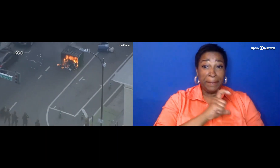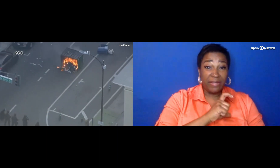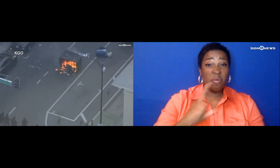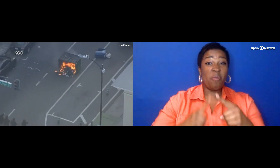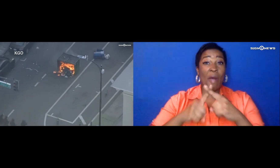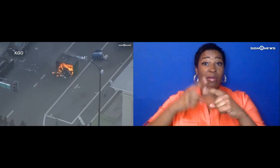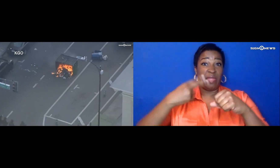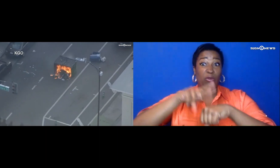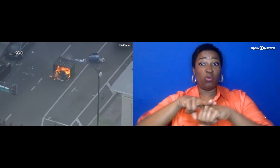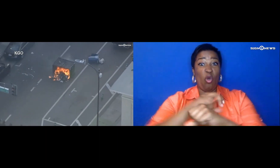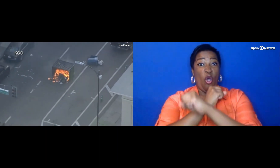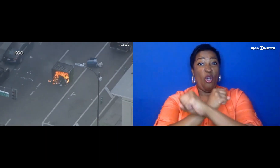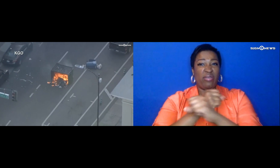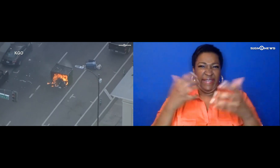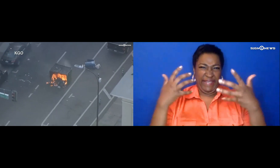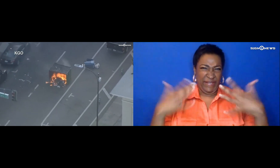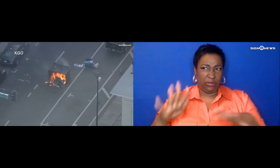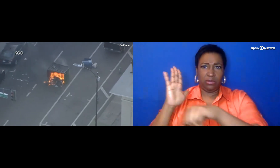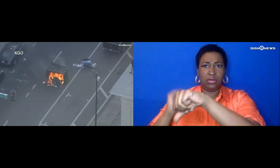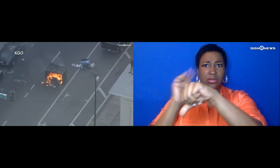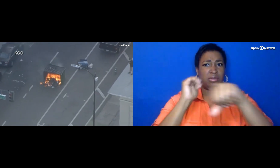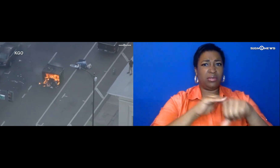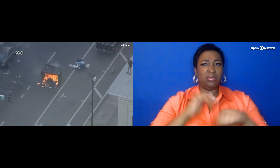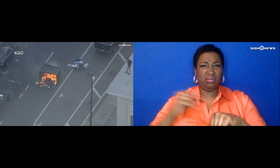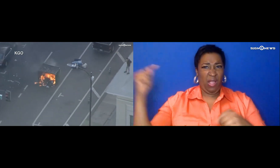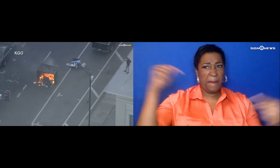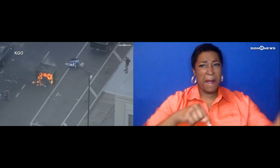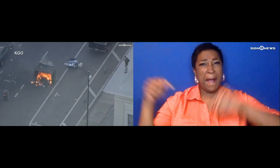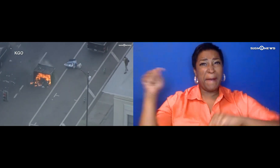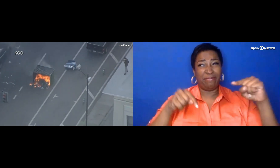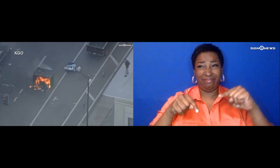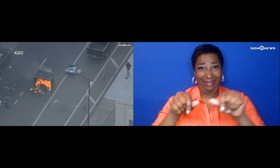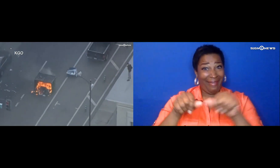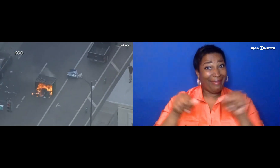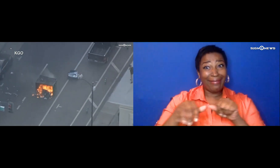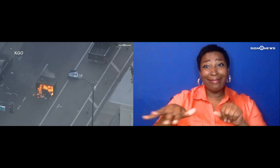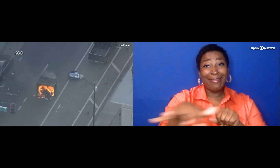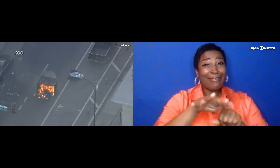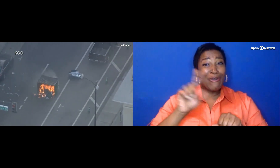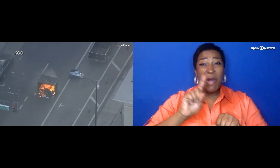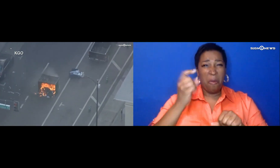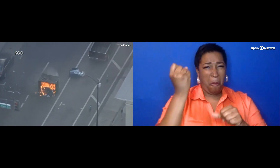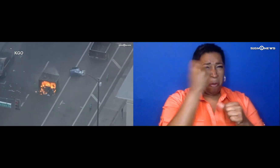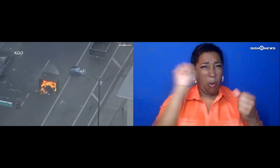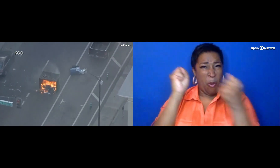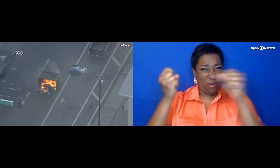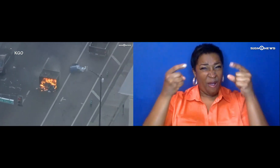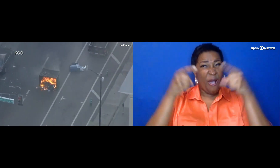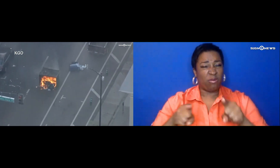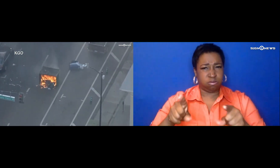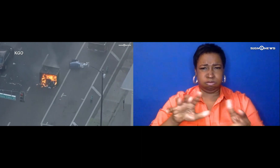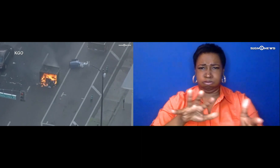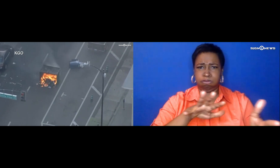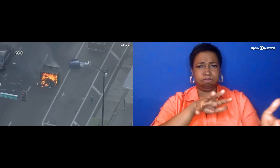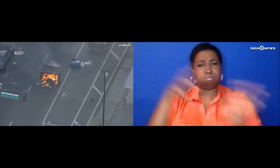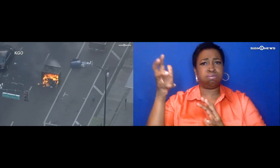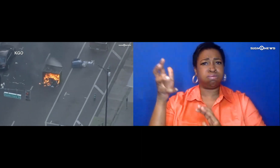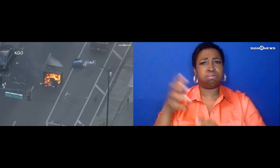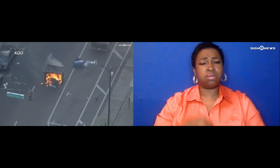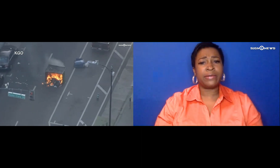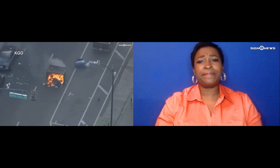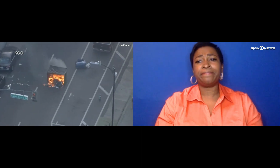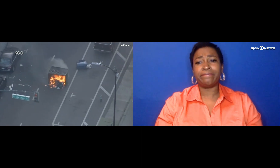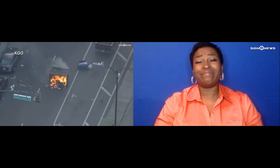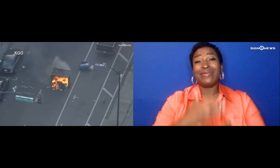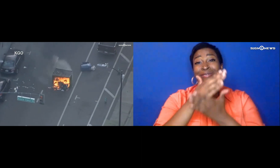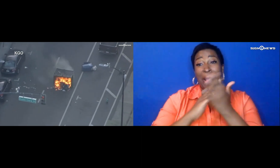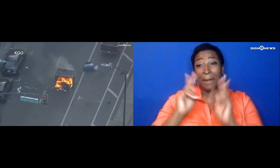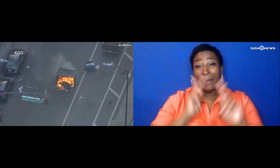State police and the National Guard have been deployed to every city where protests have erupted.